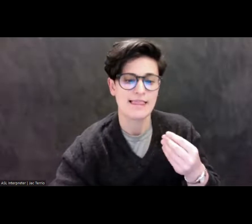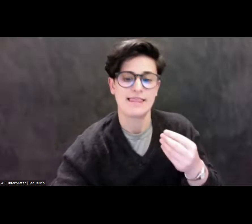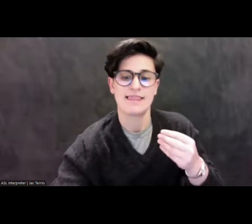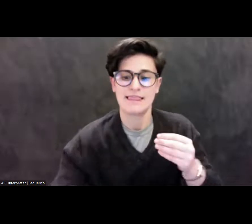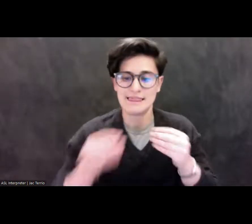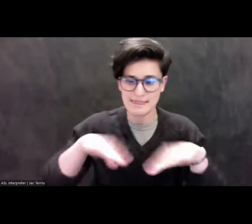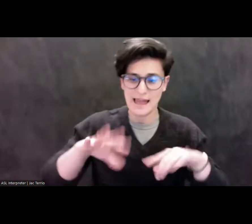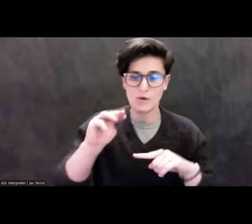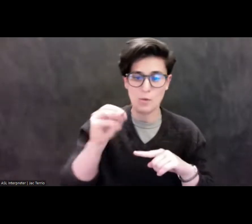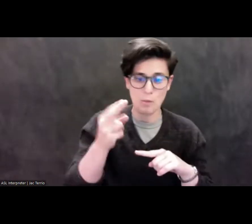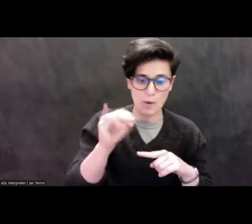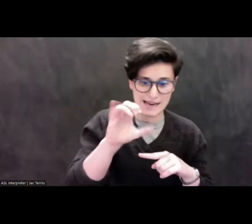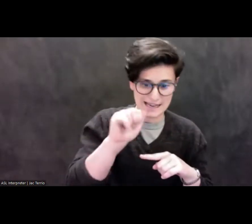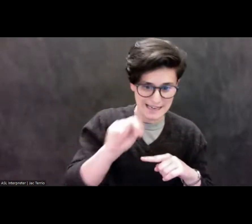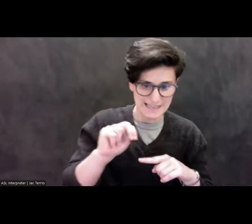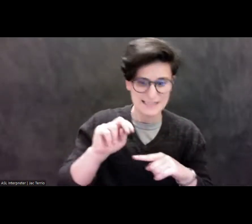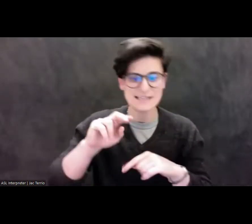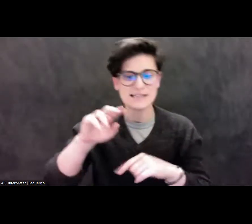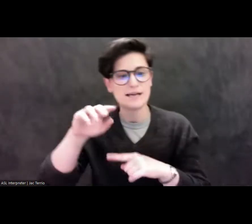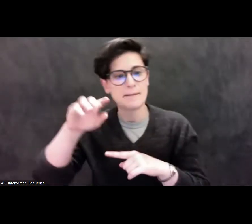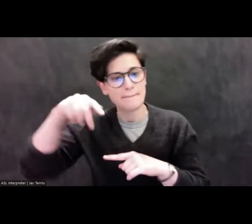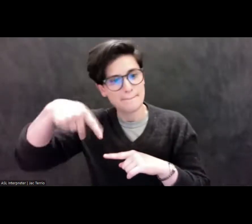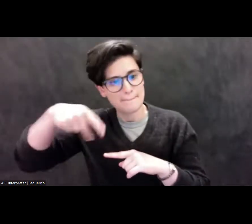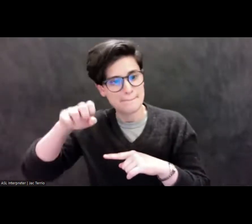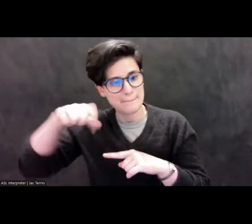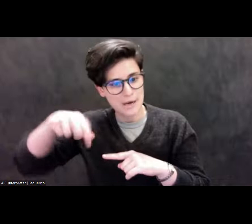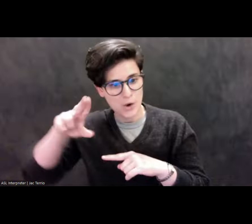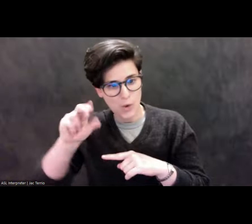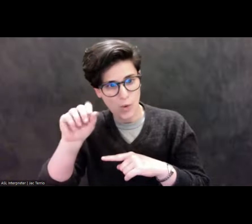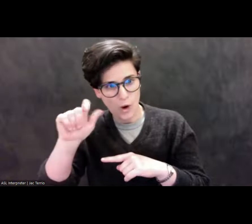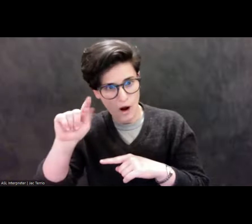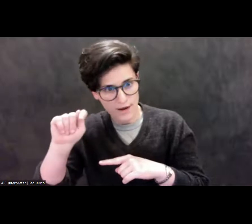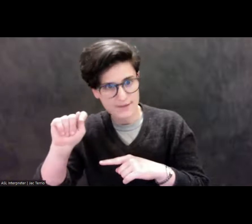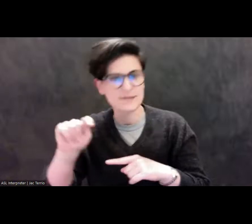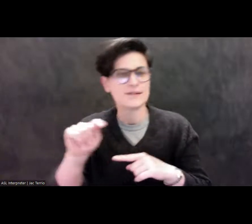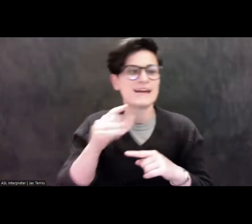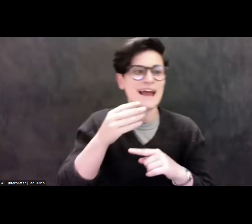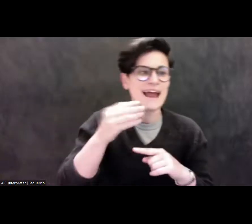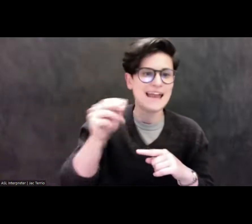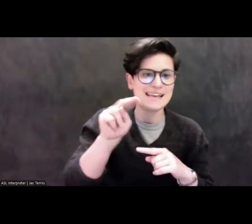Coke, Golden Hill, Pagaset, Nip Monk, and Lenna Bay peoples who have stewarded this